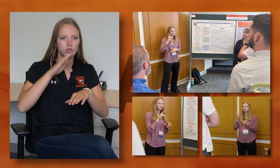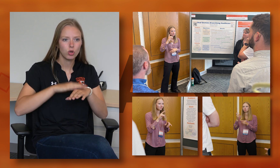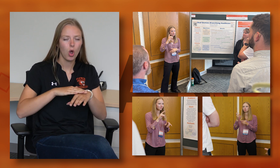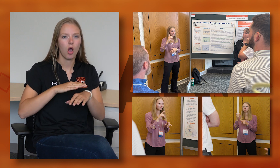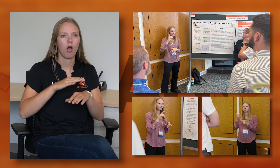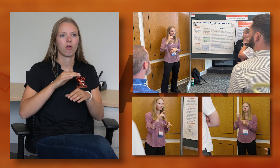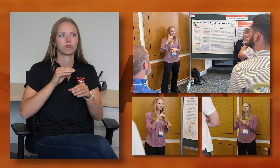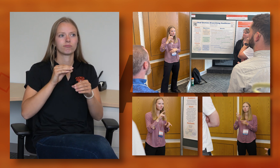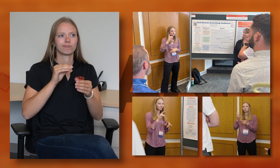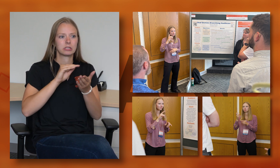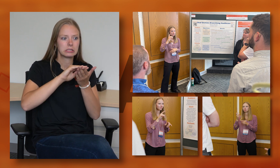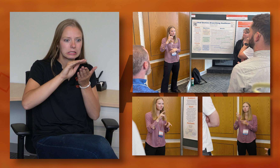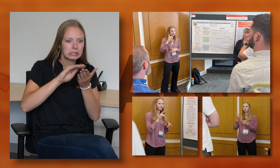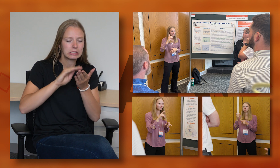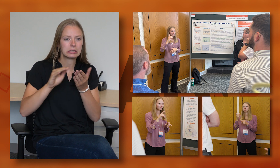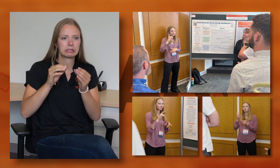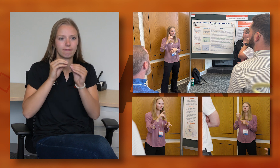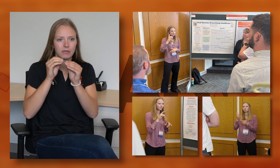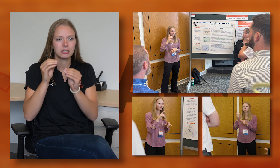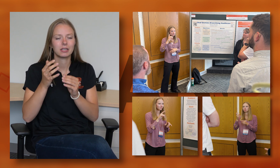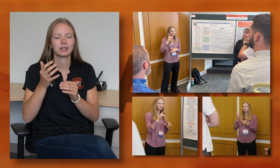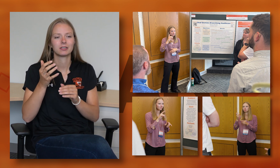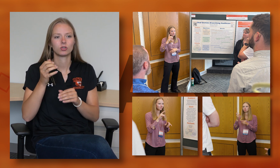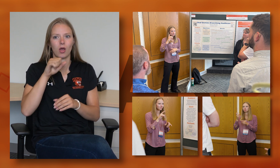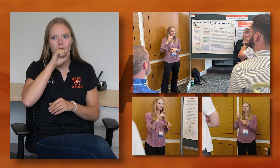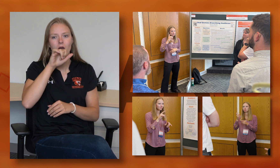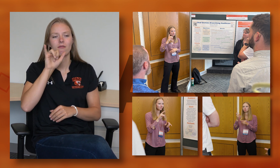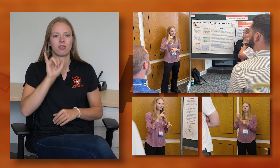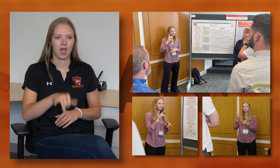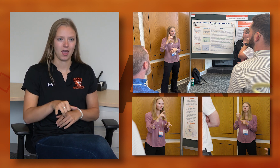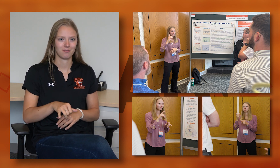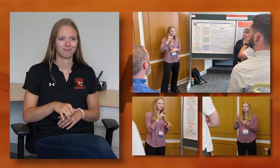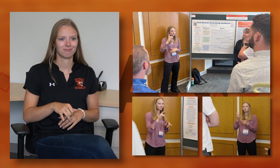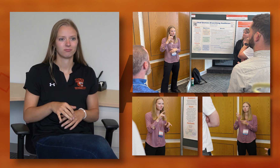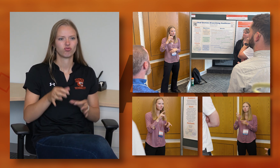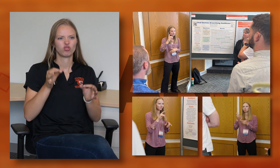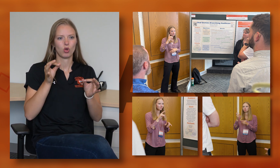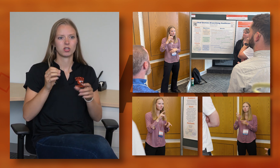and hands on through cleaning and fixing teeth, I loved that idea.